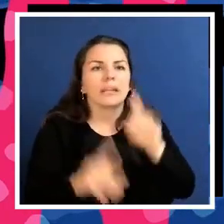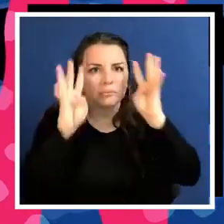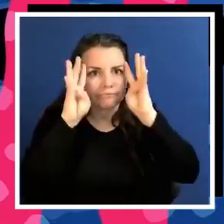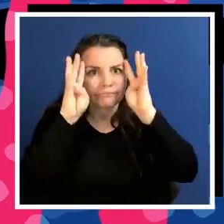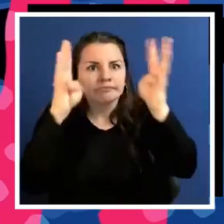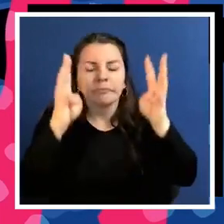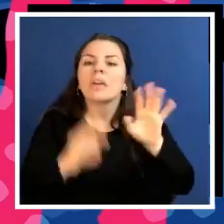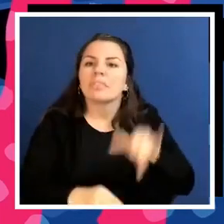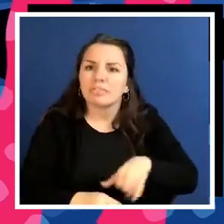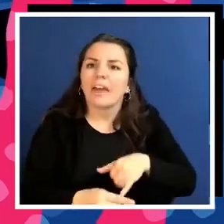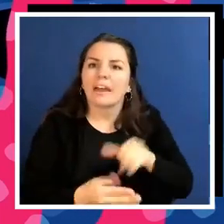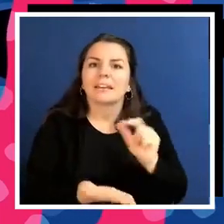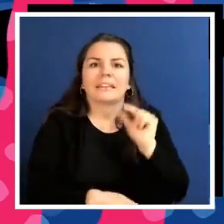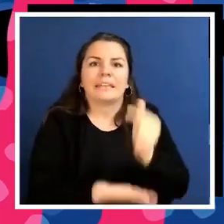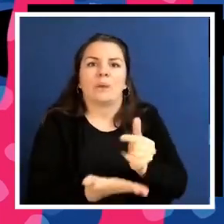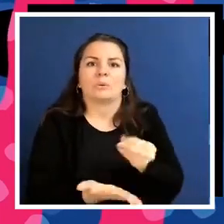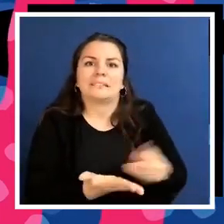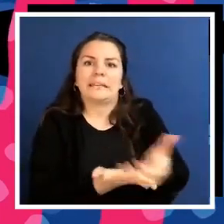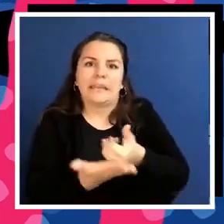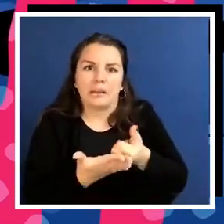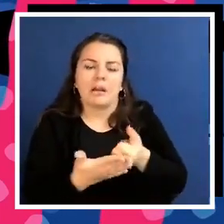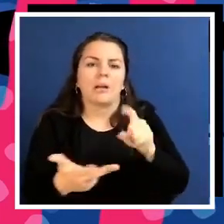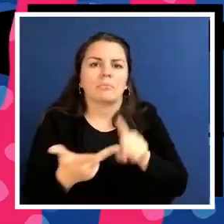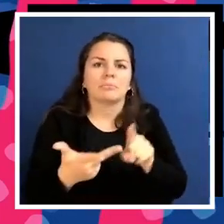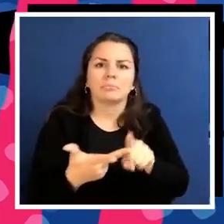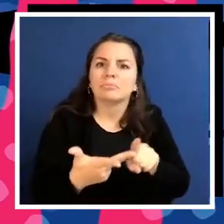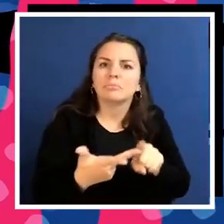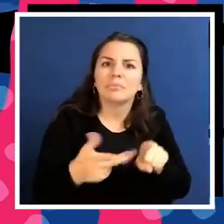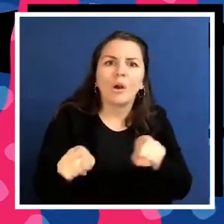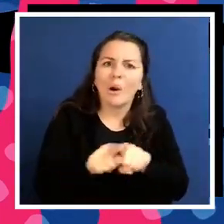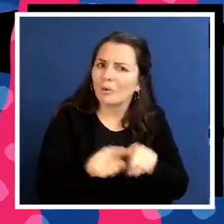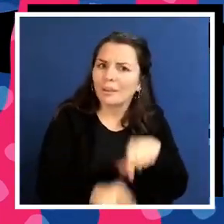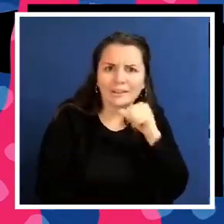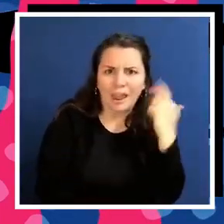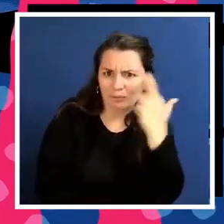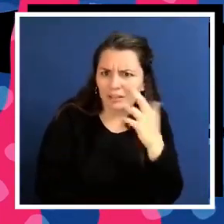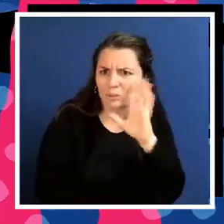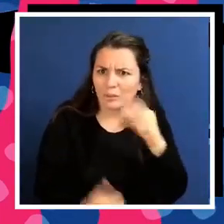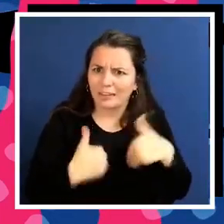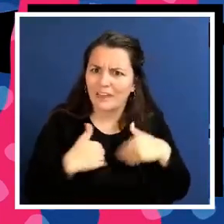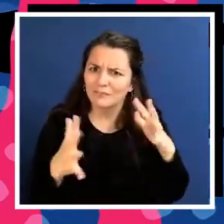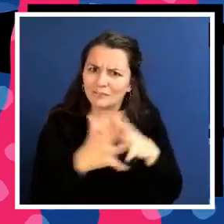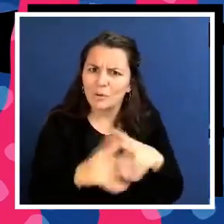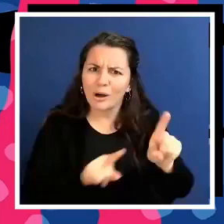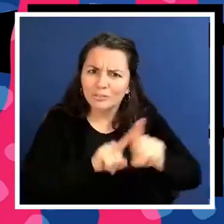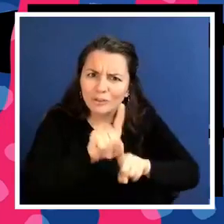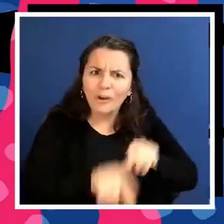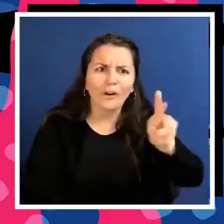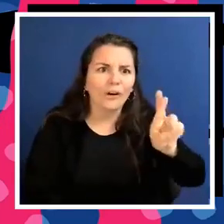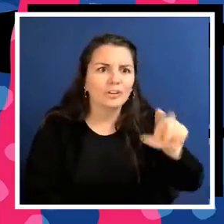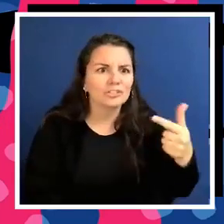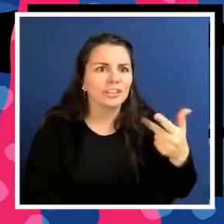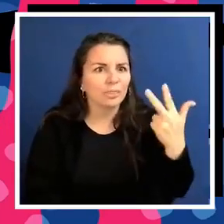RASHAAD ROBINSON MASTER OF STRUCTURAL ANALYSIS AND LEADER OF ONE OF THE MOST EFFECTIVE RACIAL JUSTICE ORGANIZATIONS WORKING TODAY. WE HAVE HAD MICHAEL TUBBS WHO PIONEERED GUARANTEED INCOME